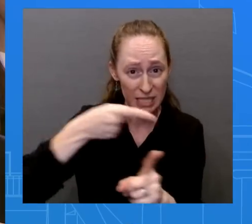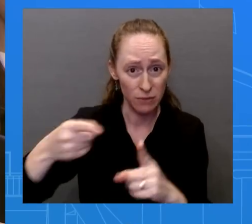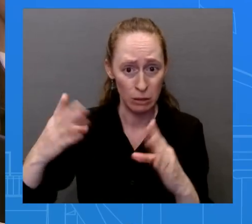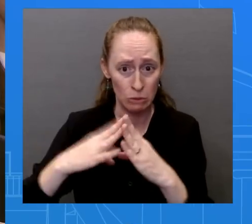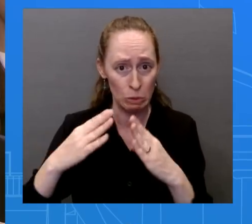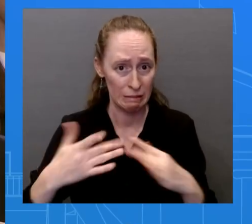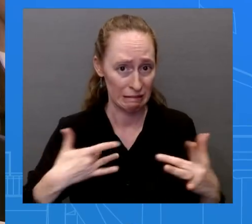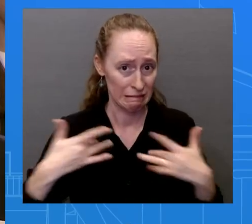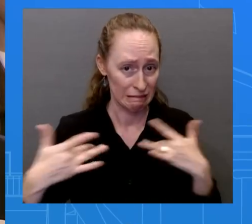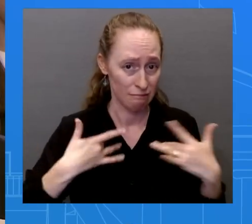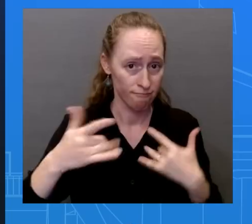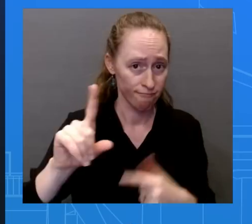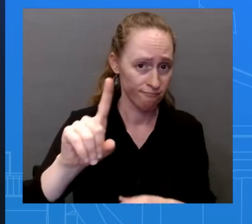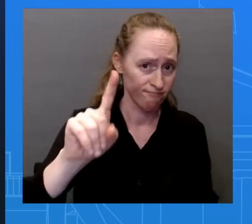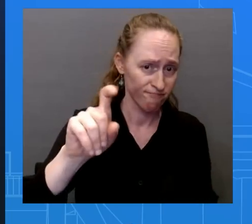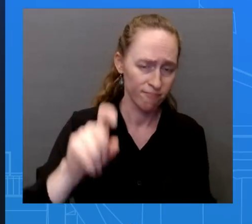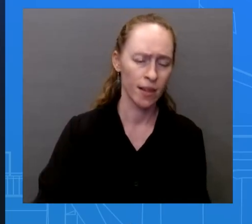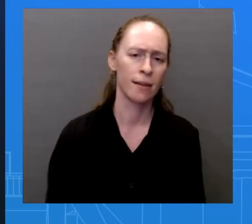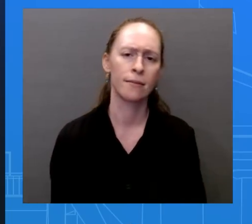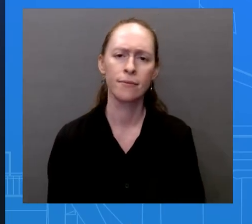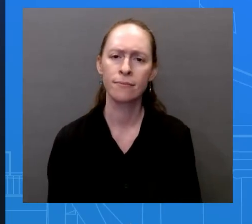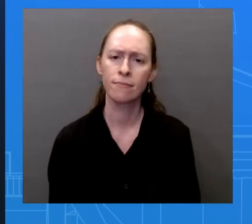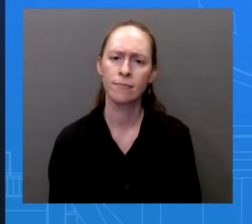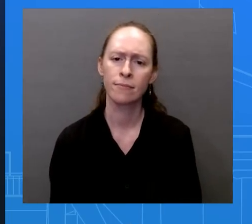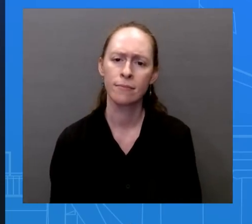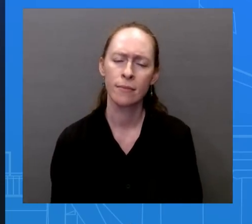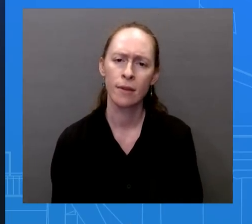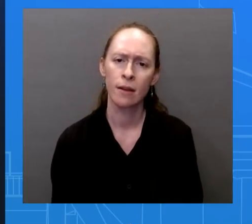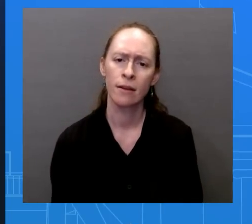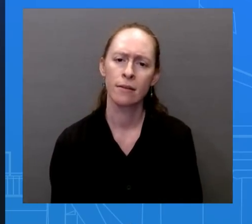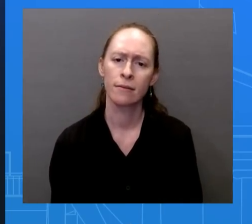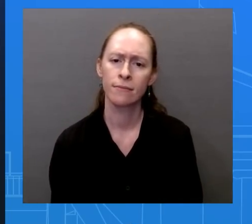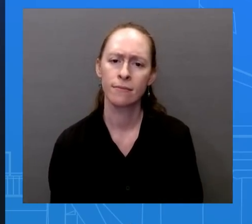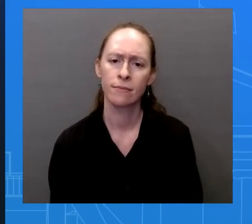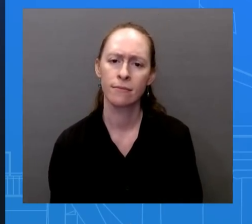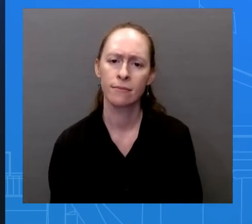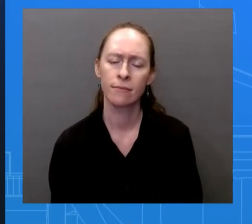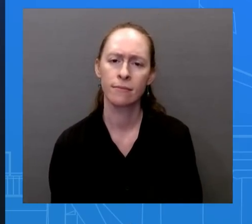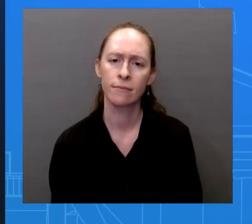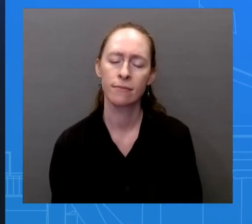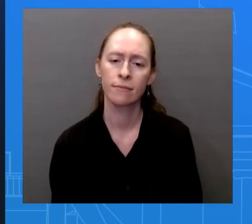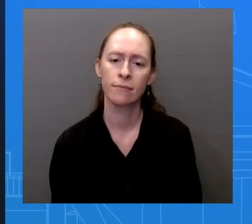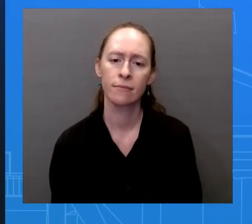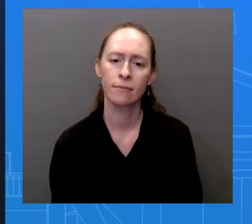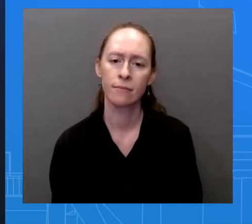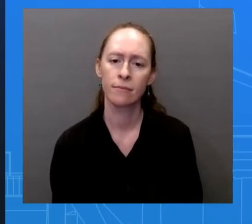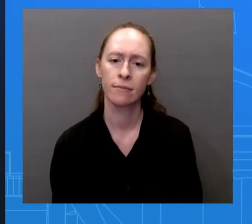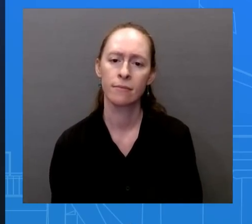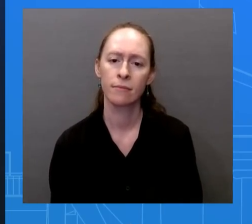Dr. Jha: Well, obviously, we're always most concerned about people who are at highest risk. Right? And so, what we know is that people who are older people